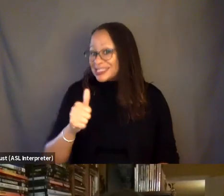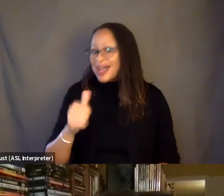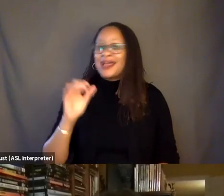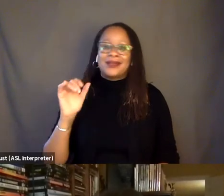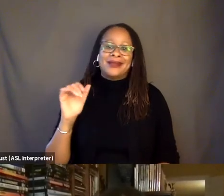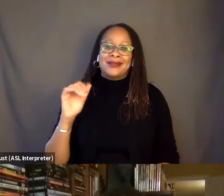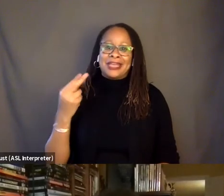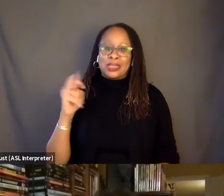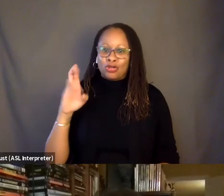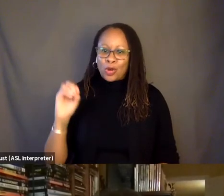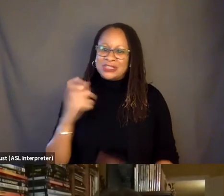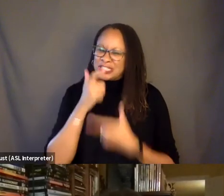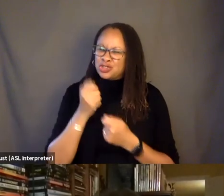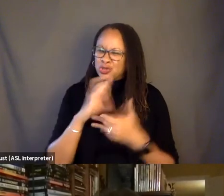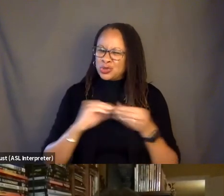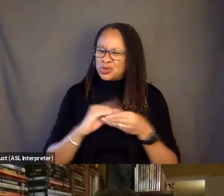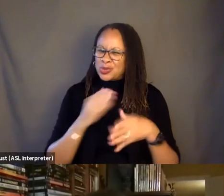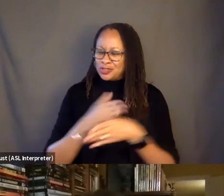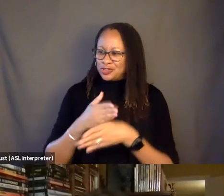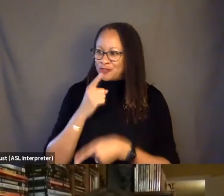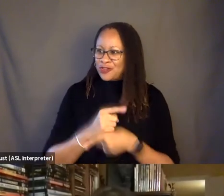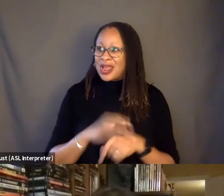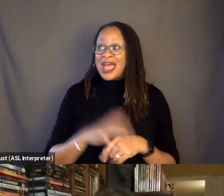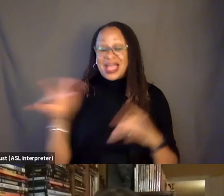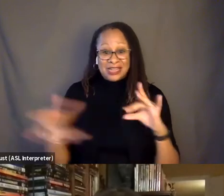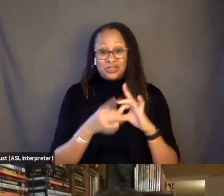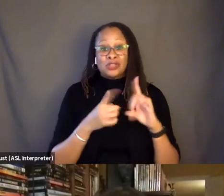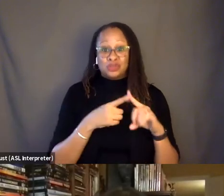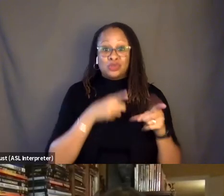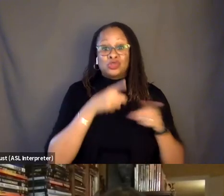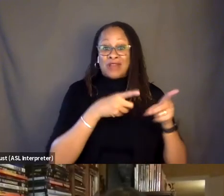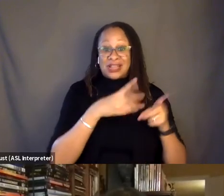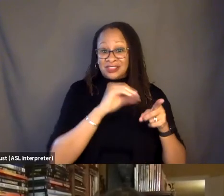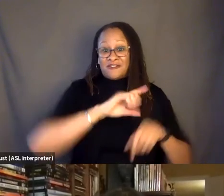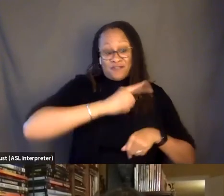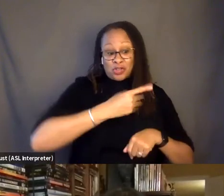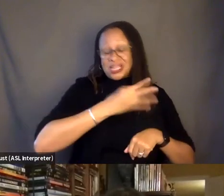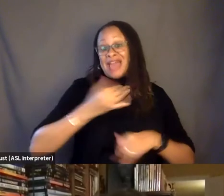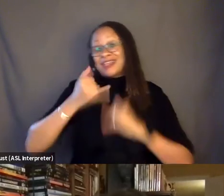Yes, and I'm attached to direct the first and the last, and then we're gonna fill in the,